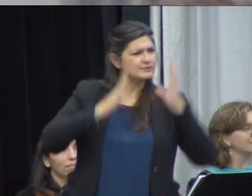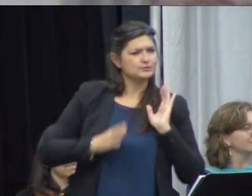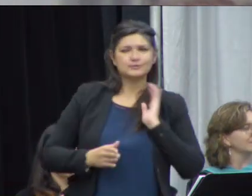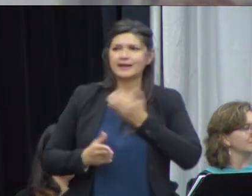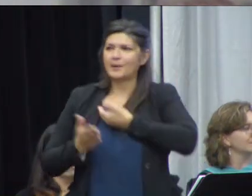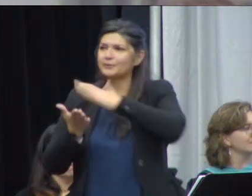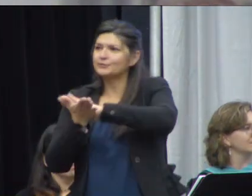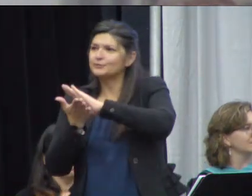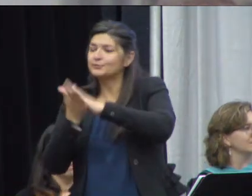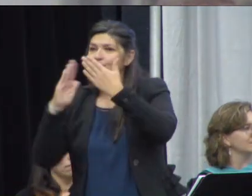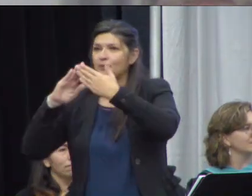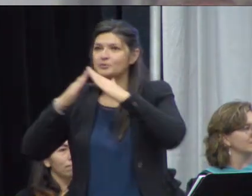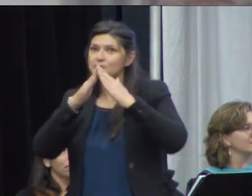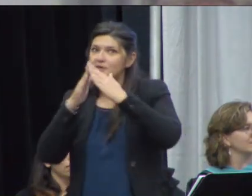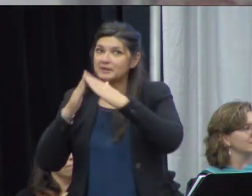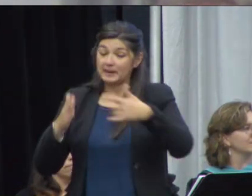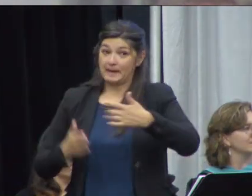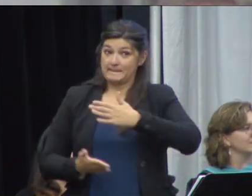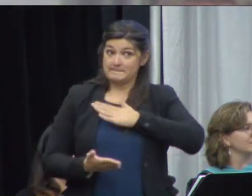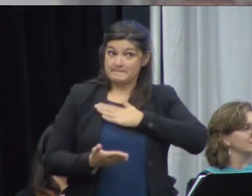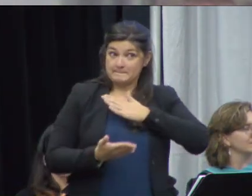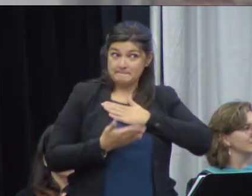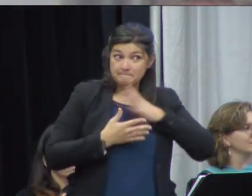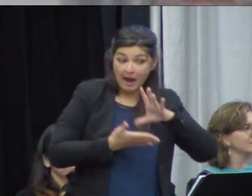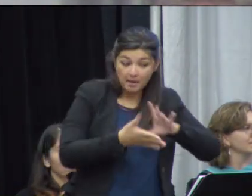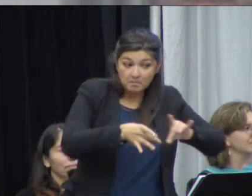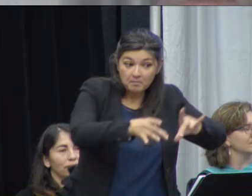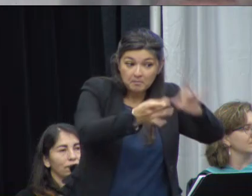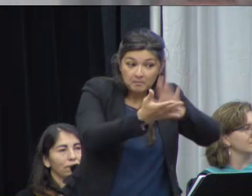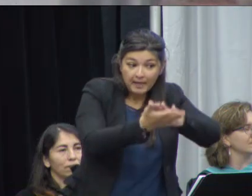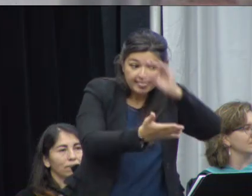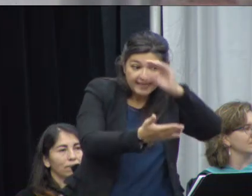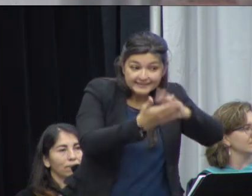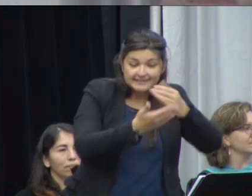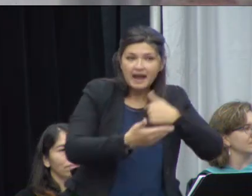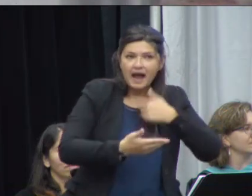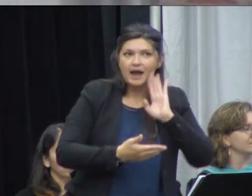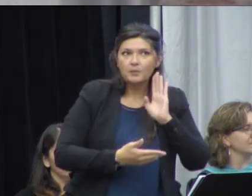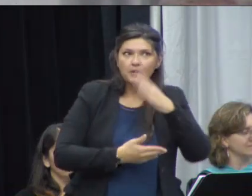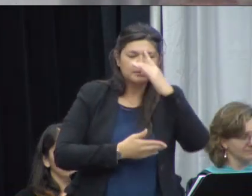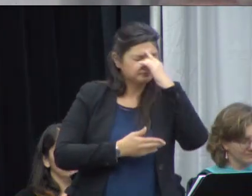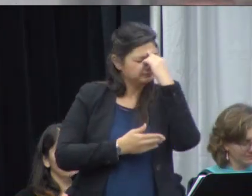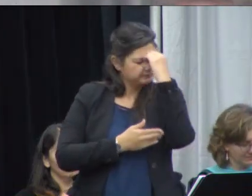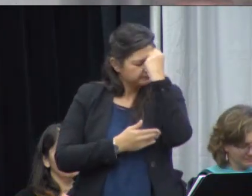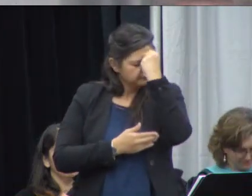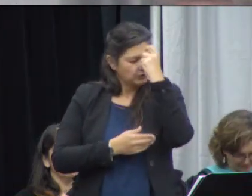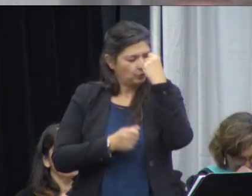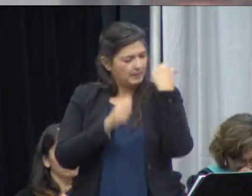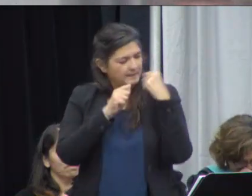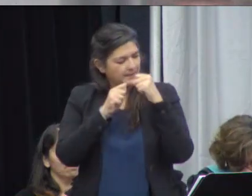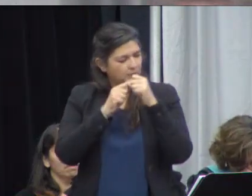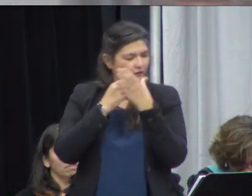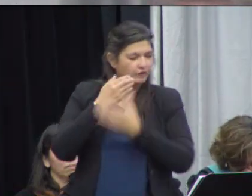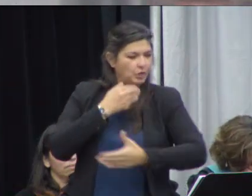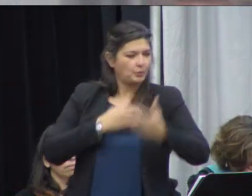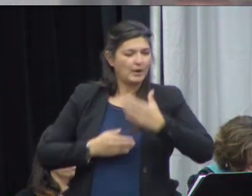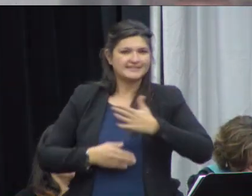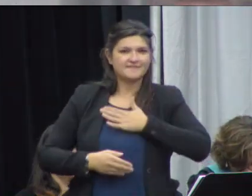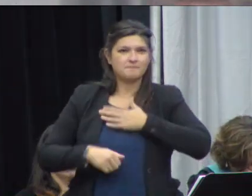I will take my lessons learned from you into the rest of my years as West Mesa's principal. As my thank you to you, I would like